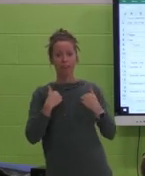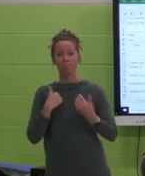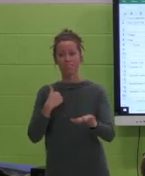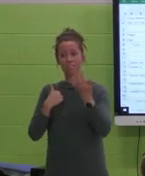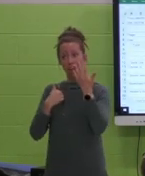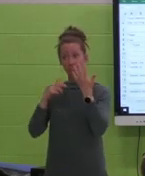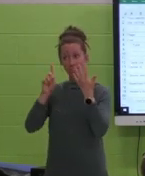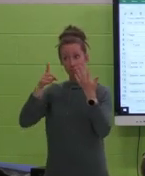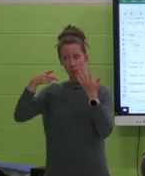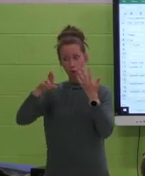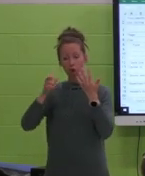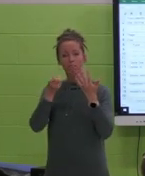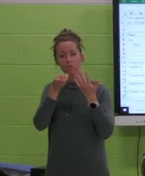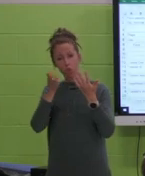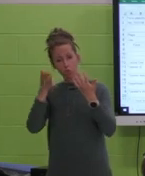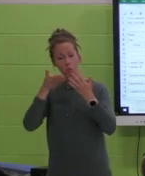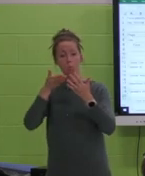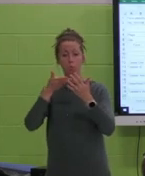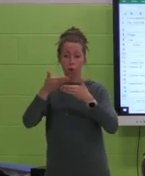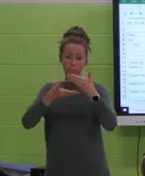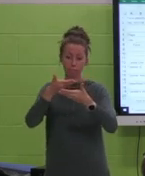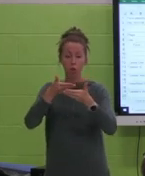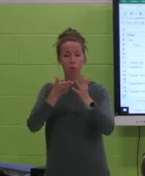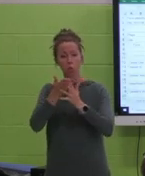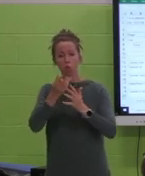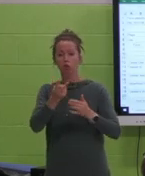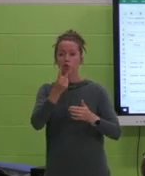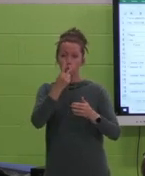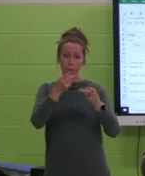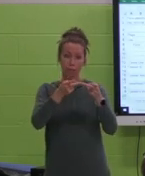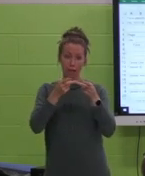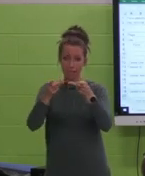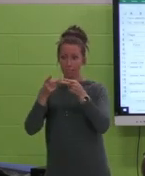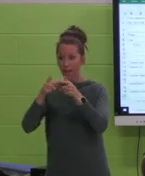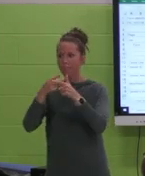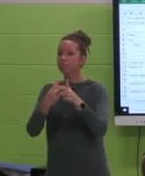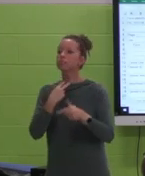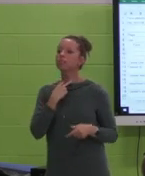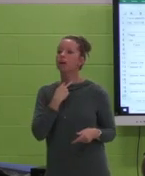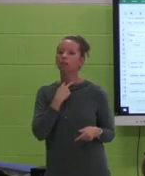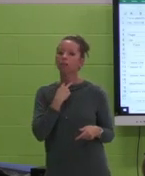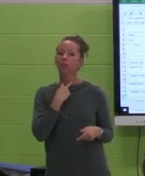them that have processed through like two places and then they're stuck okay and some of them have